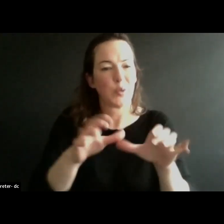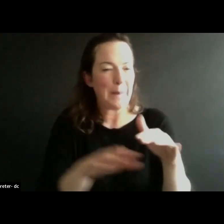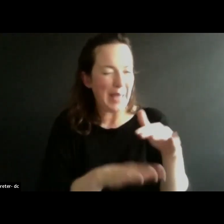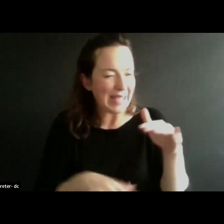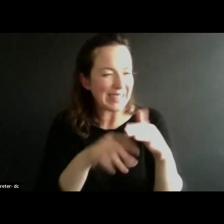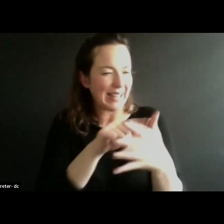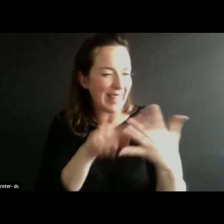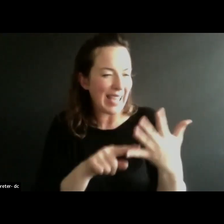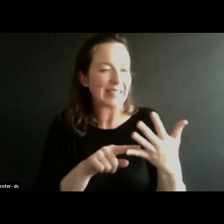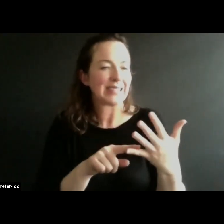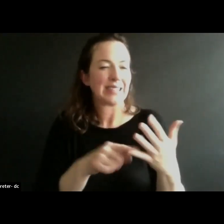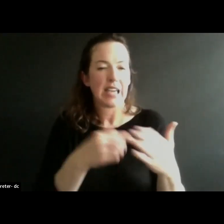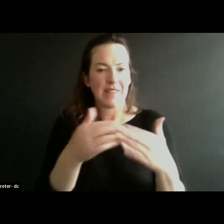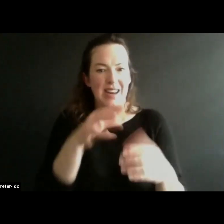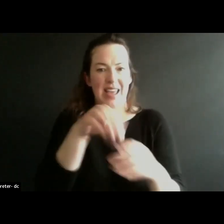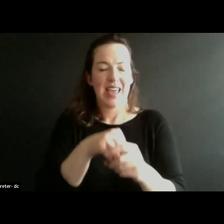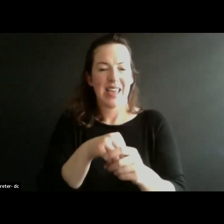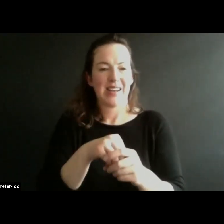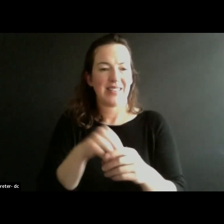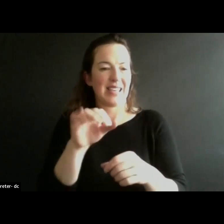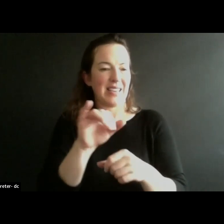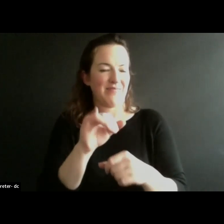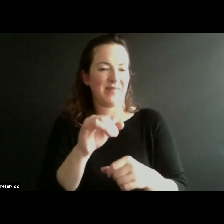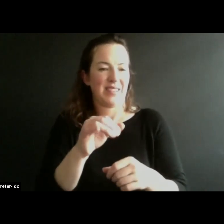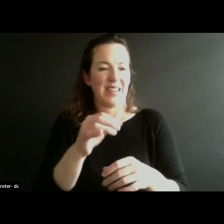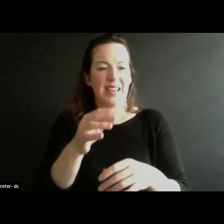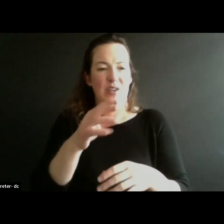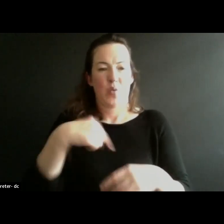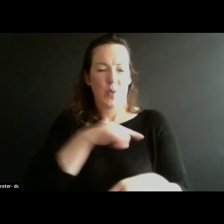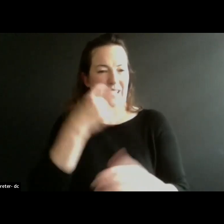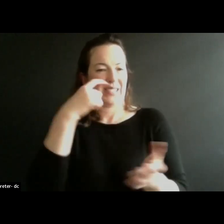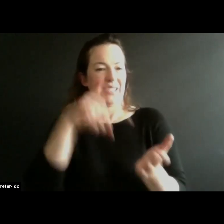things, even in the industry. And are you seeing growth in those and all of increased